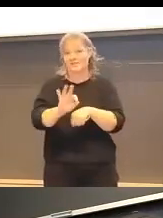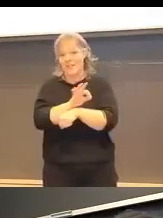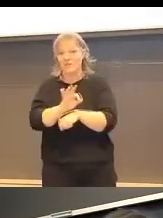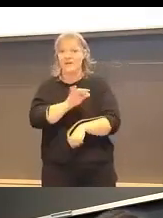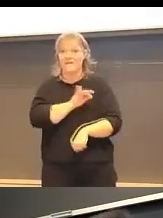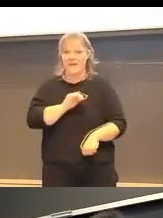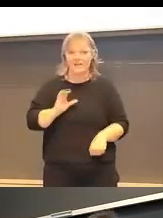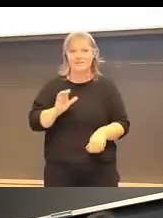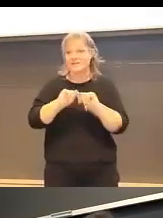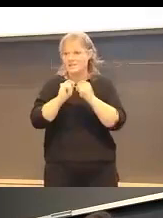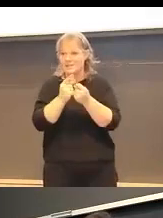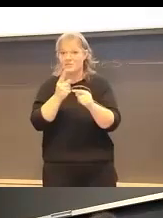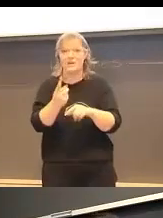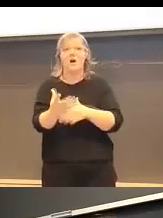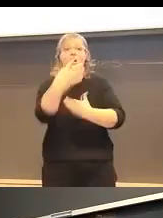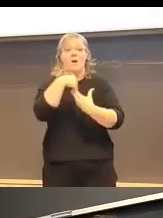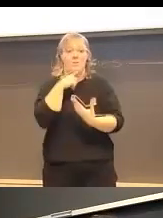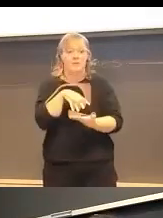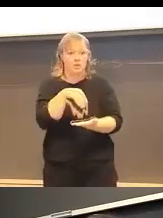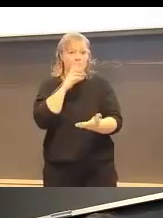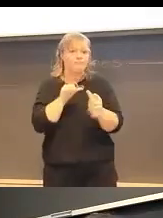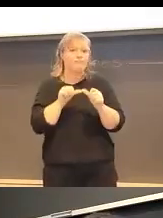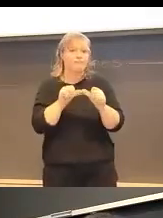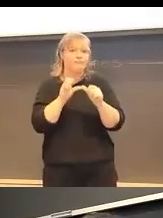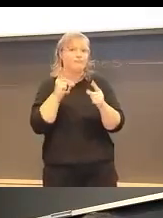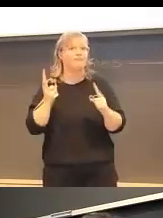that have embraced this learning who continue to strive for excellence in all areas of healthcare